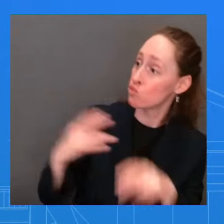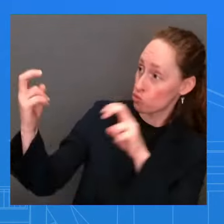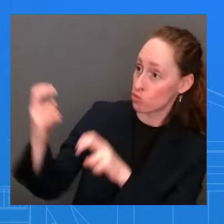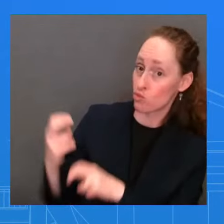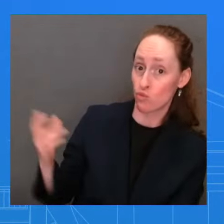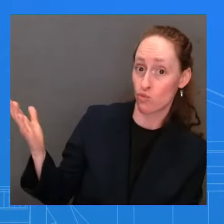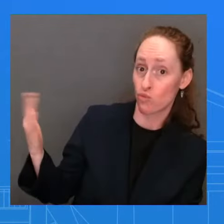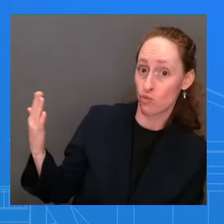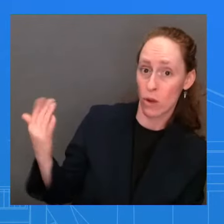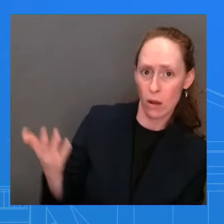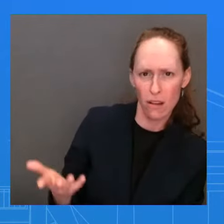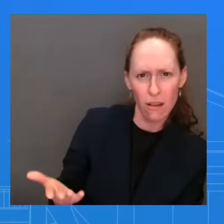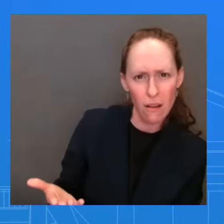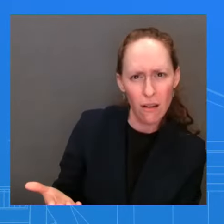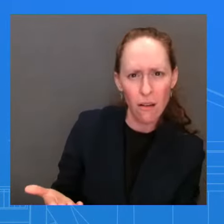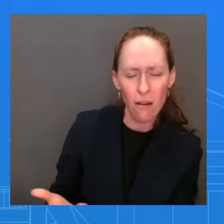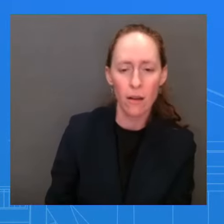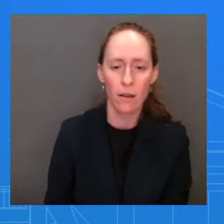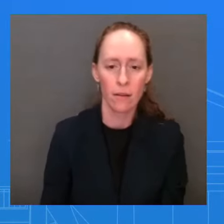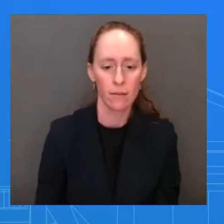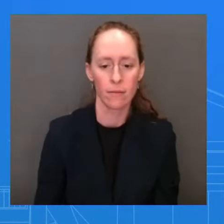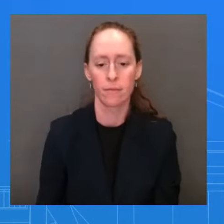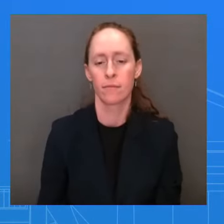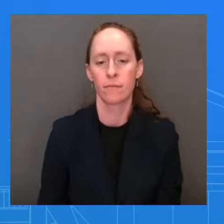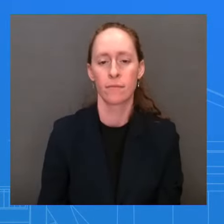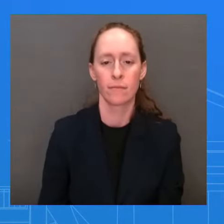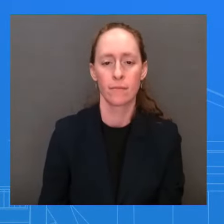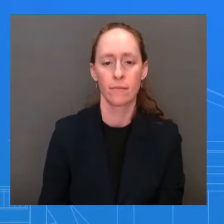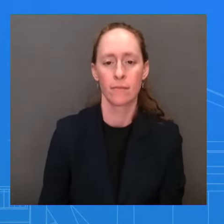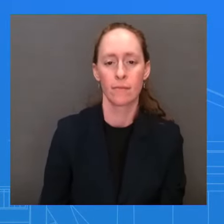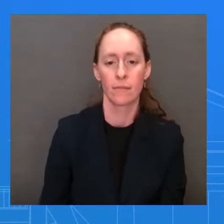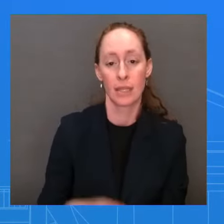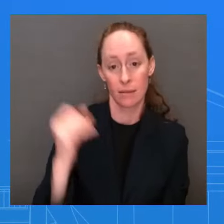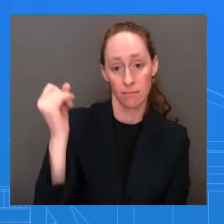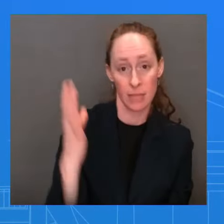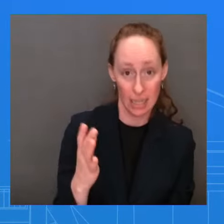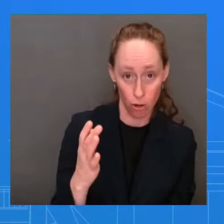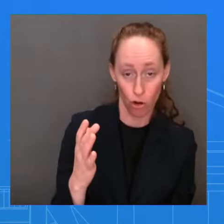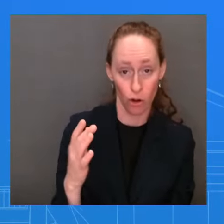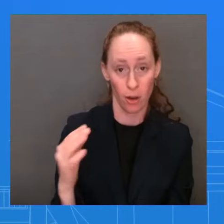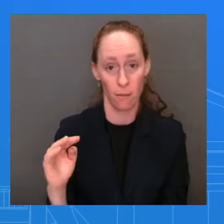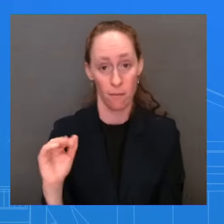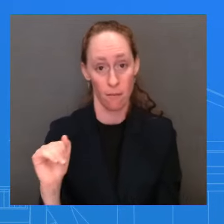wing of the Republican Party that is doing this. We're not doing. They're the ones who are saying